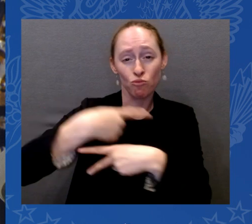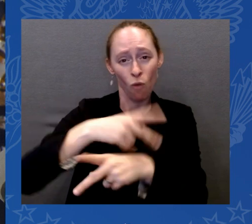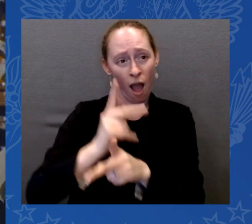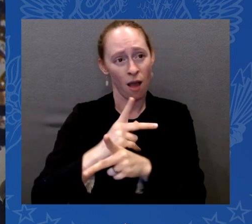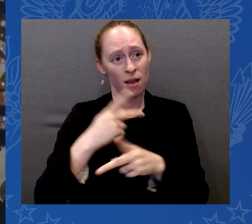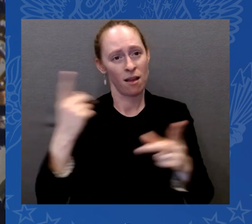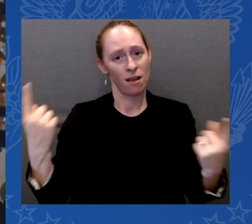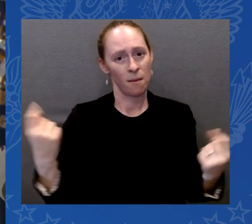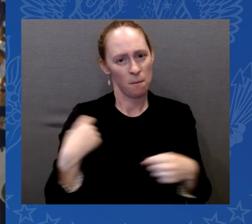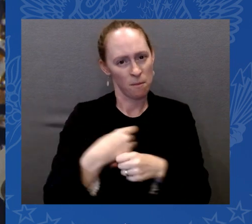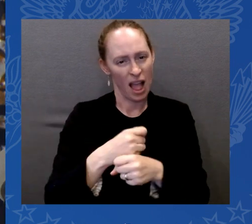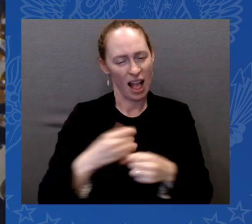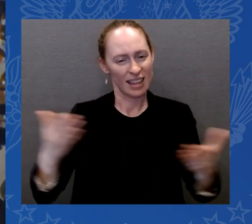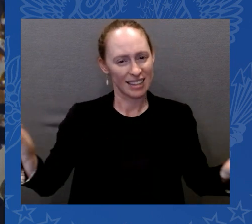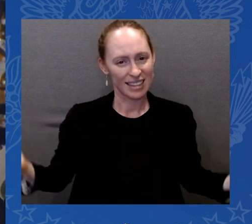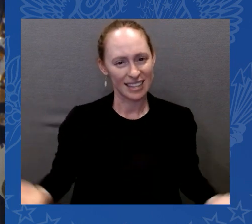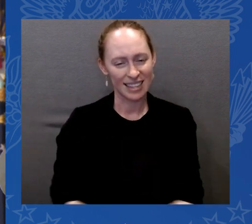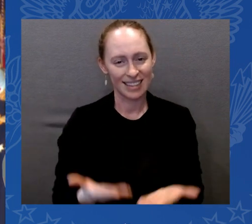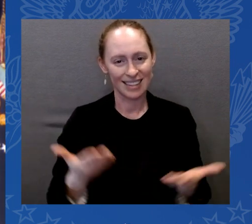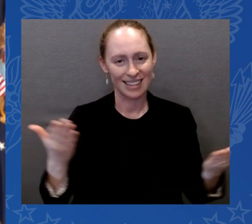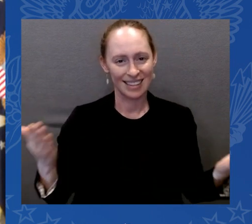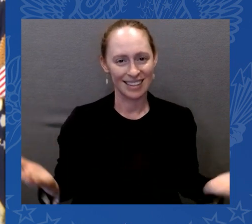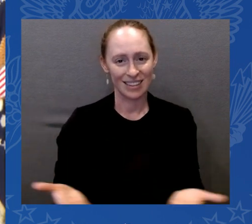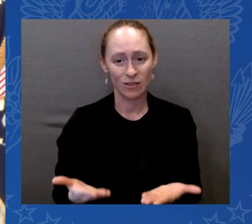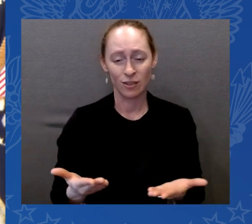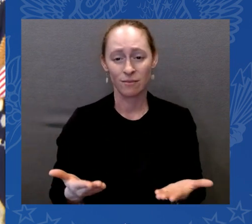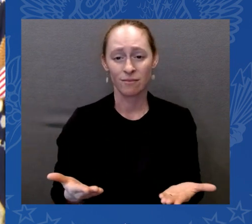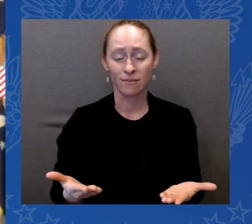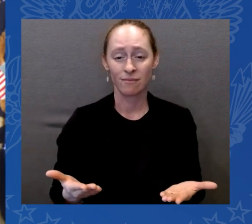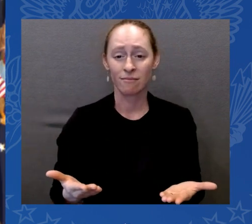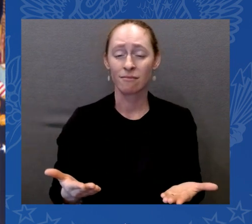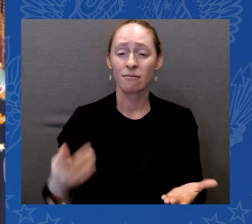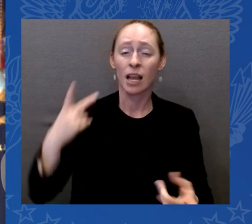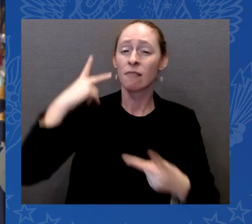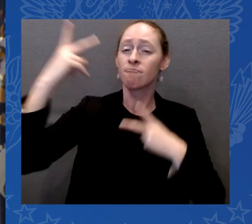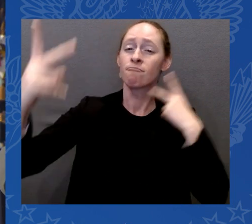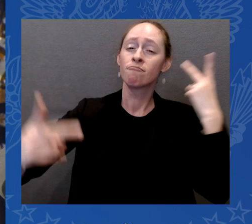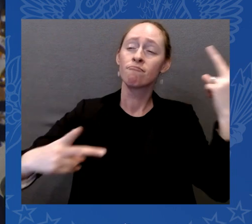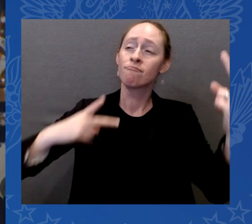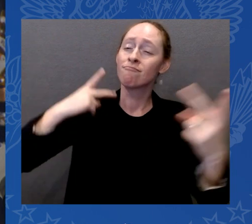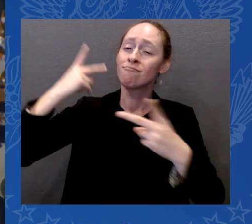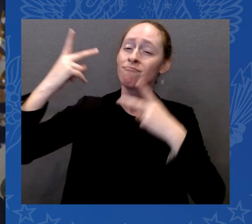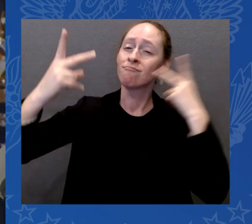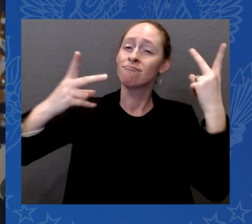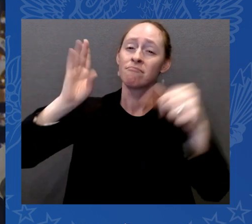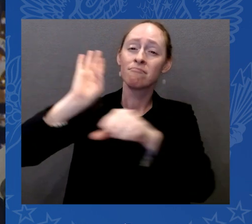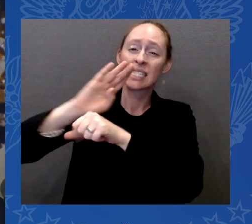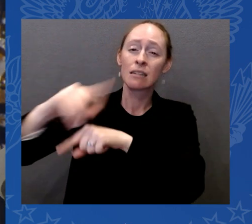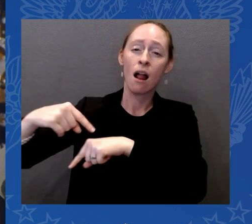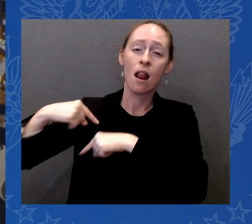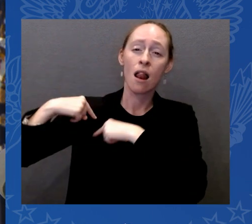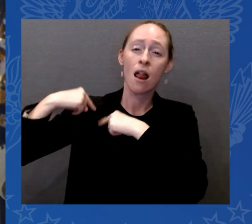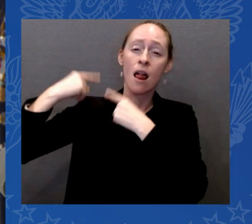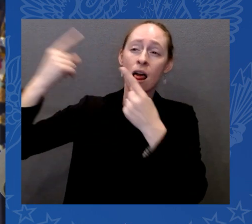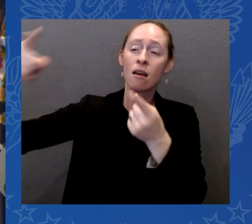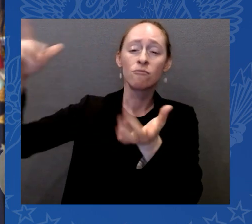in the United States paying zero in federal income tax, they will now have to begin to literally pay their fair share.